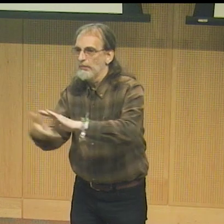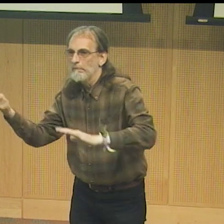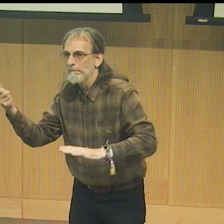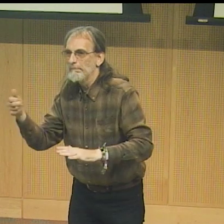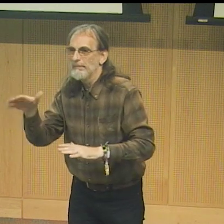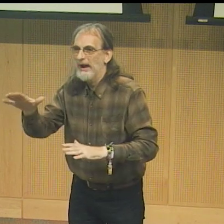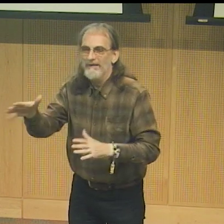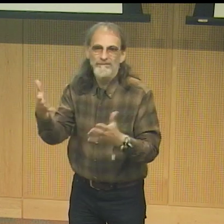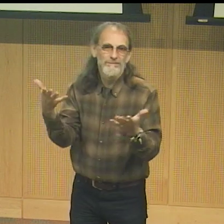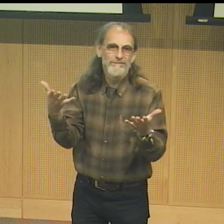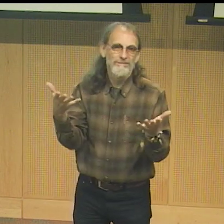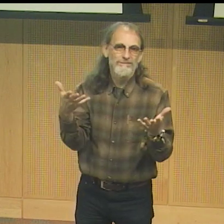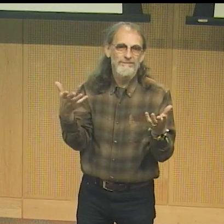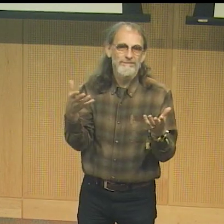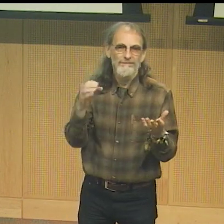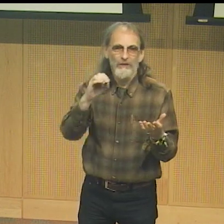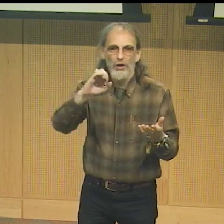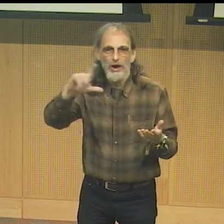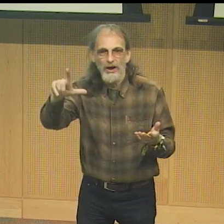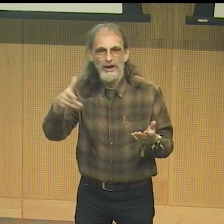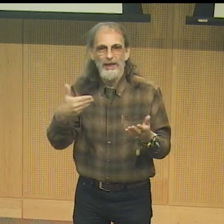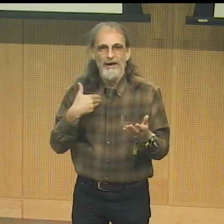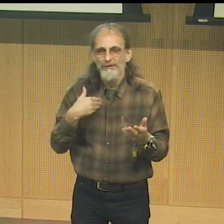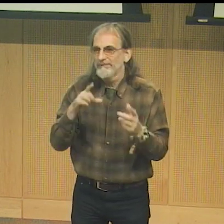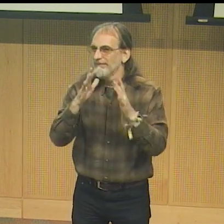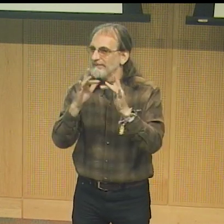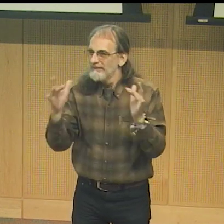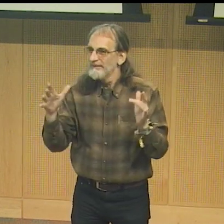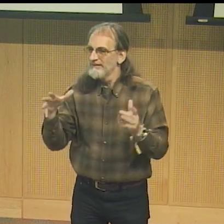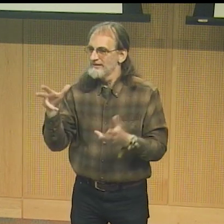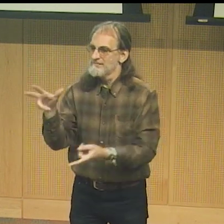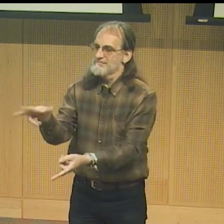a particular country or people have oil or another resource that's in demand.